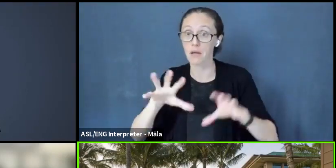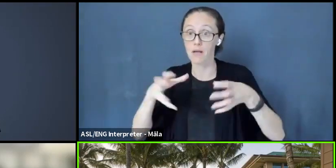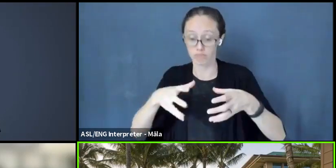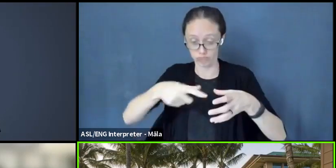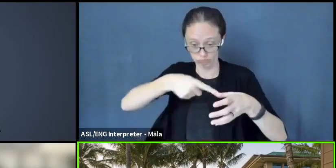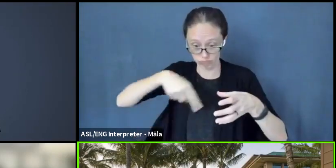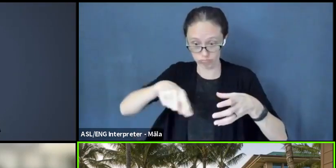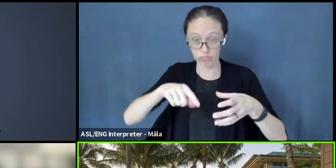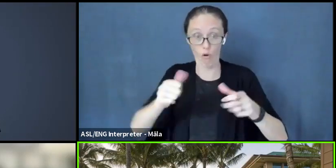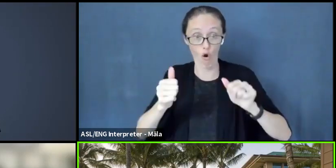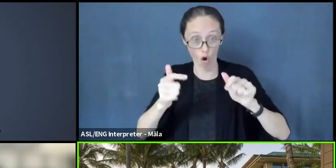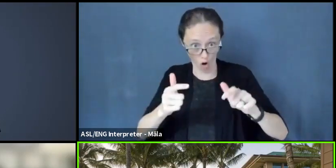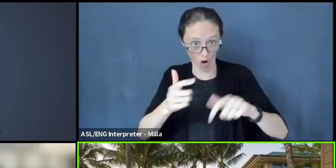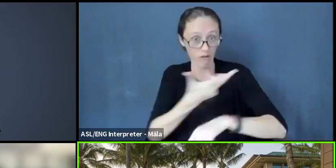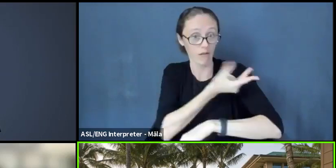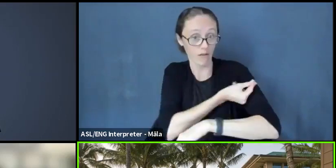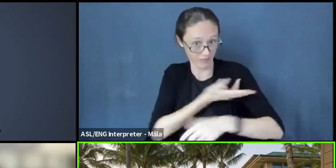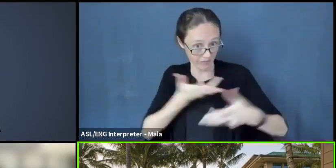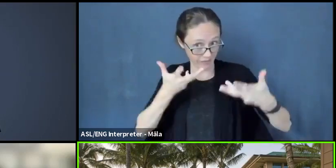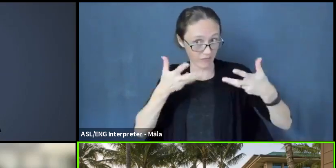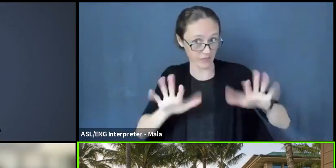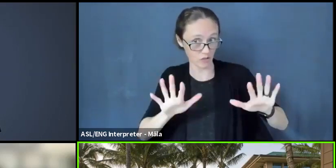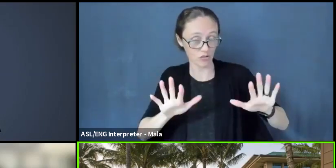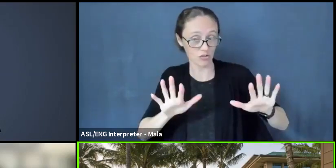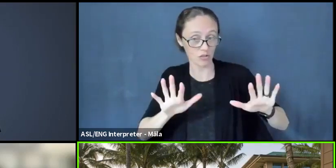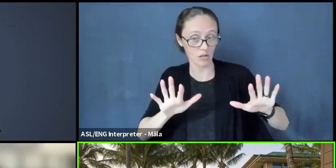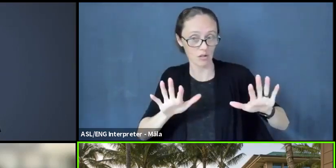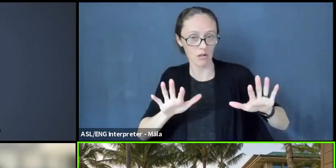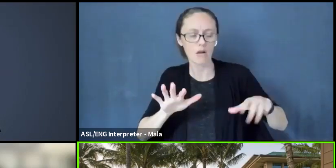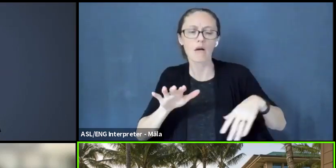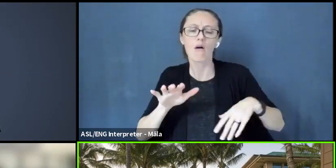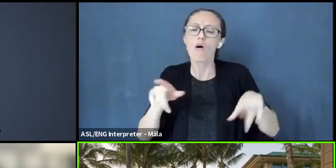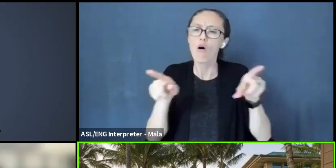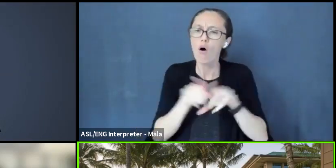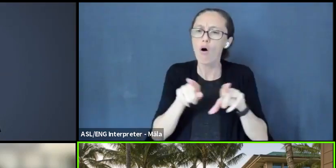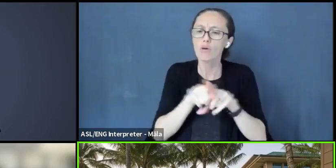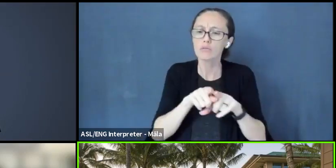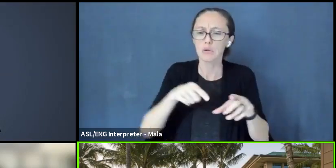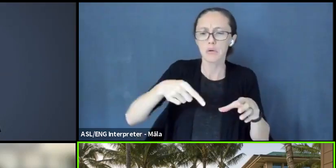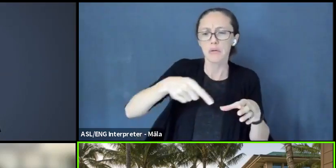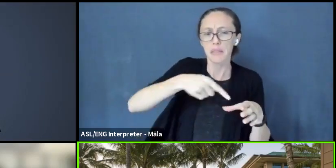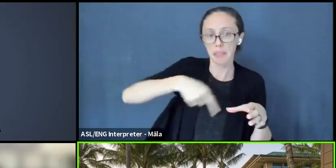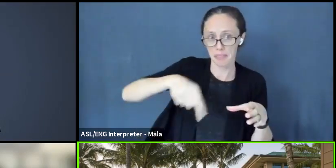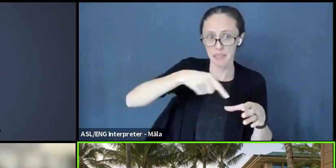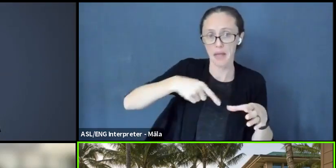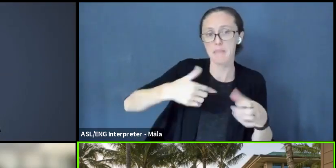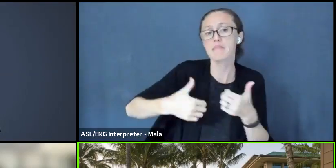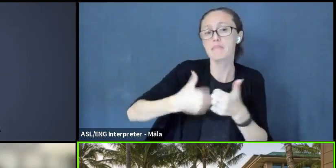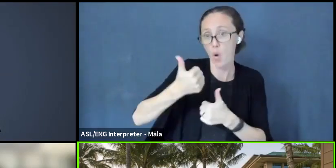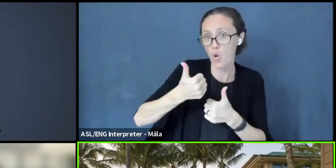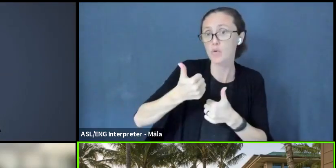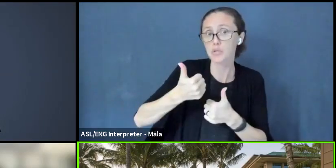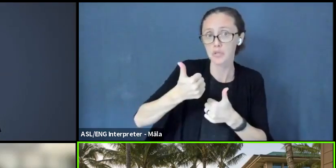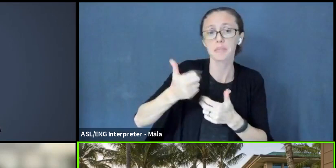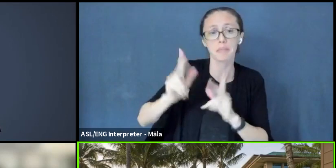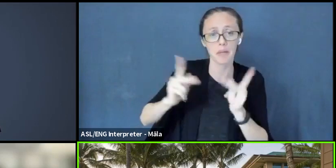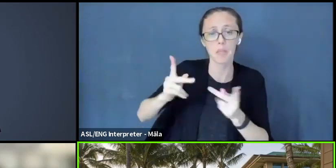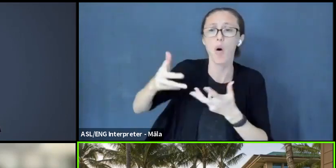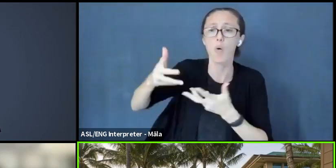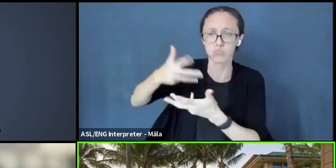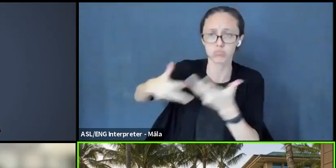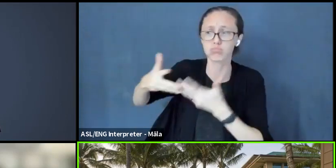And if they have generally been around others, who they can also verify have been fully vaccinated,